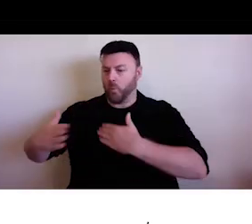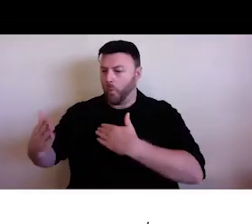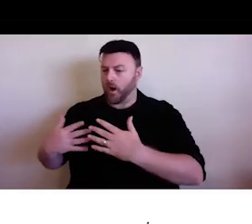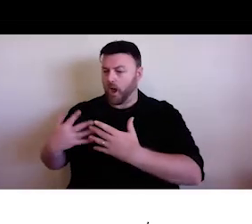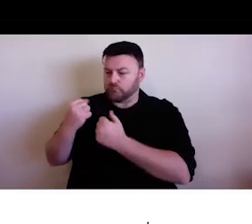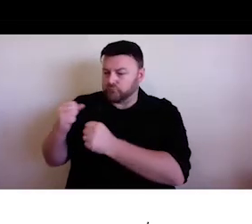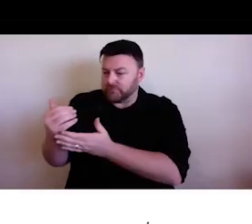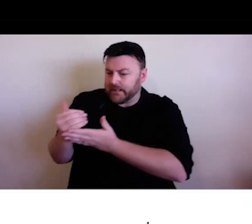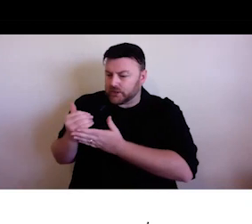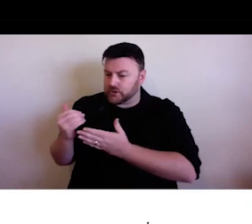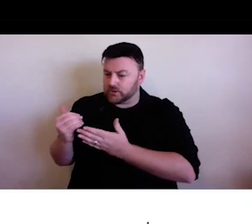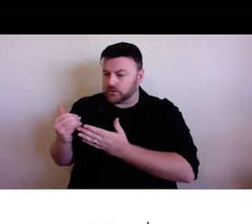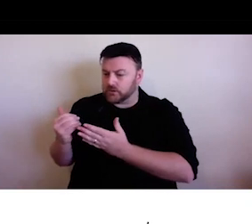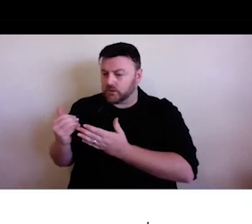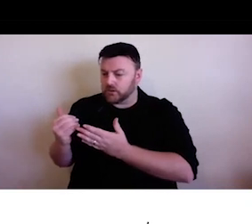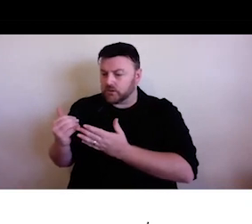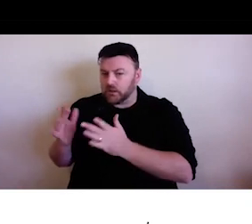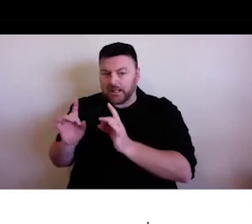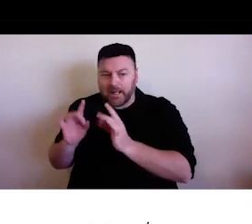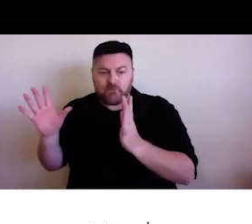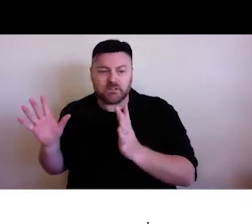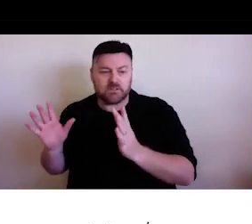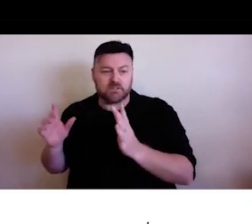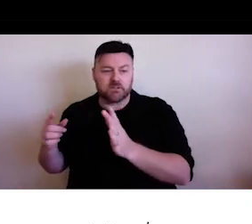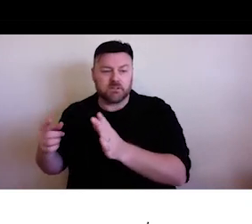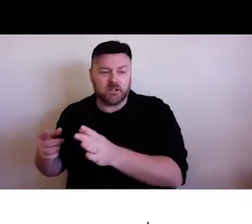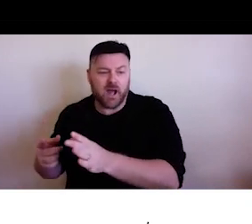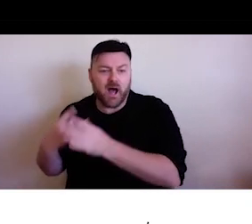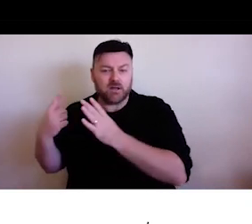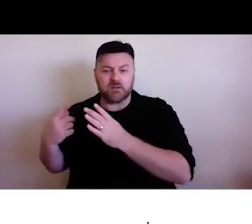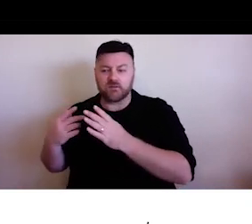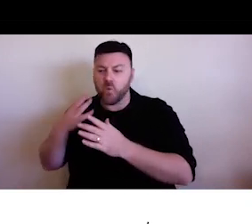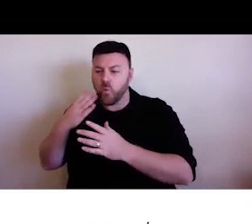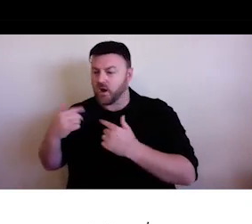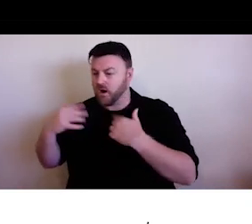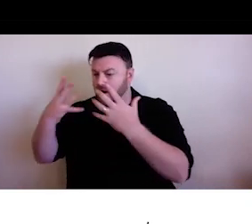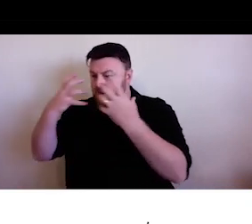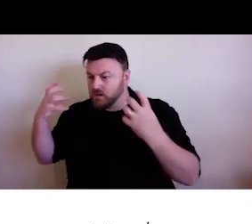and answers in times of distress or volatility. And some of us,